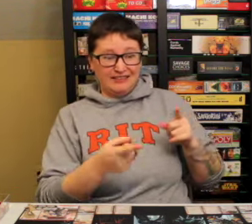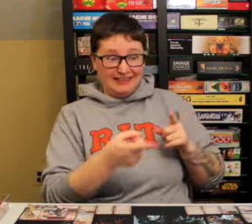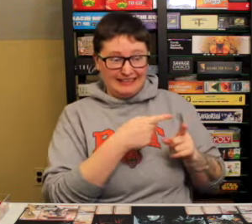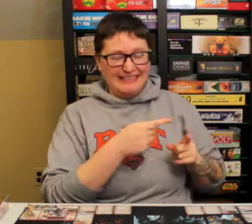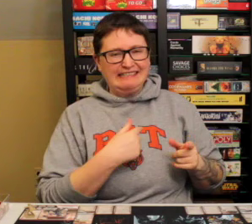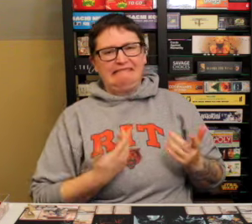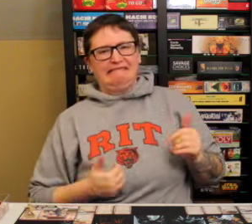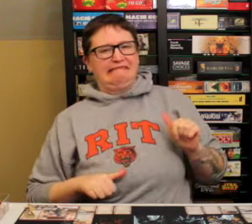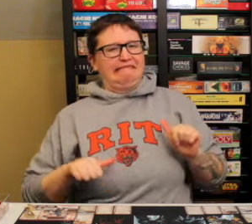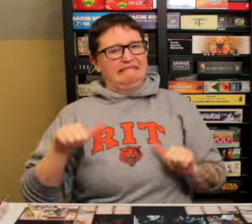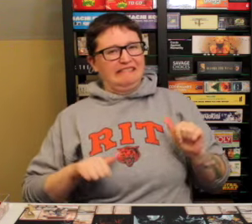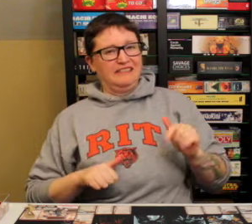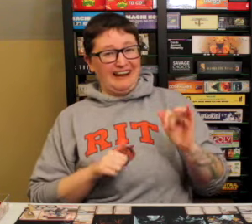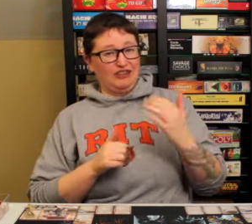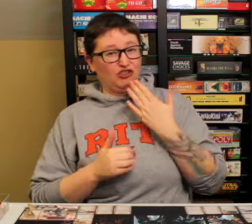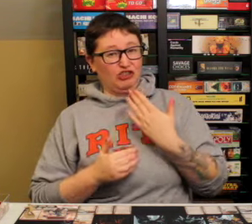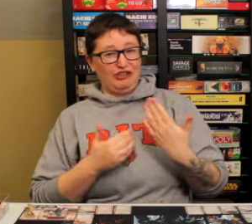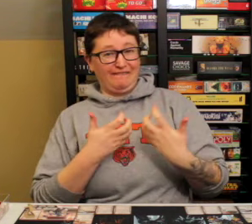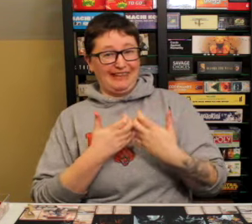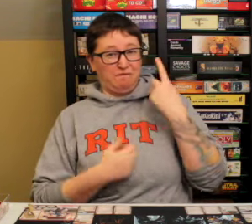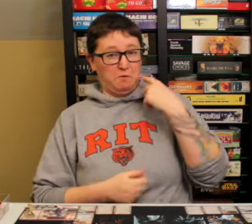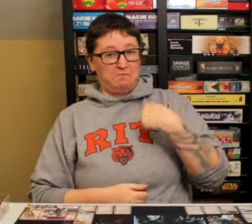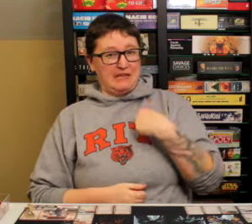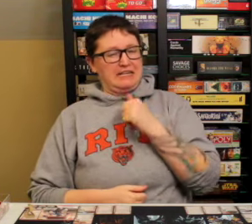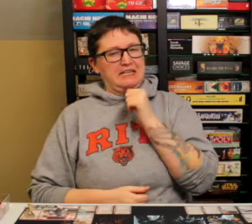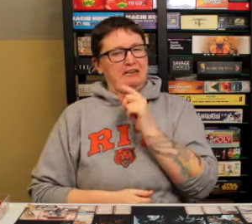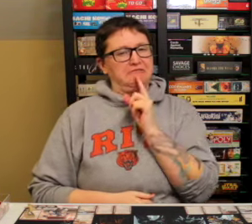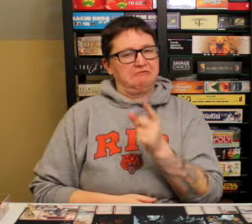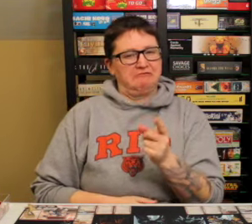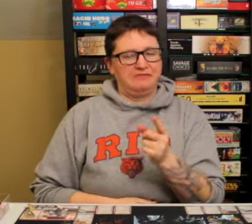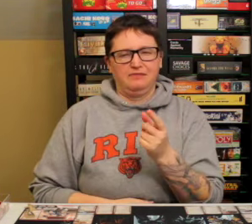If I don't like those things then maybe that's not a good fit for me.